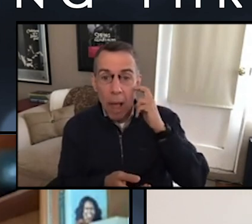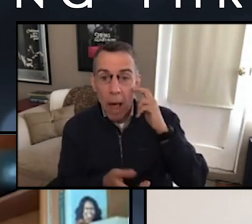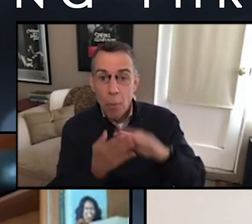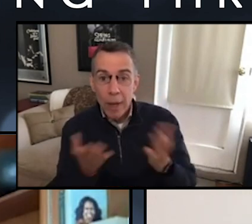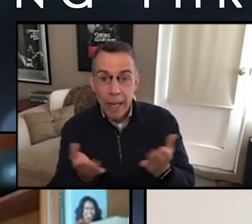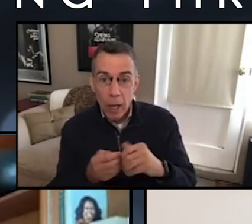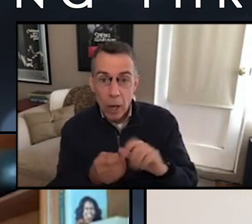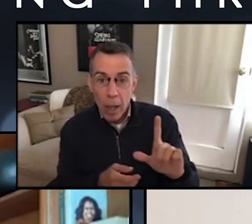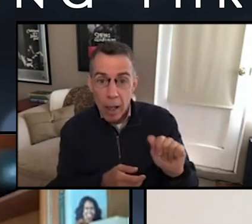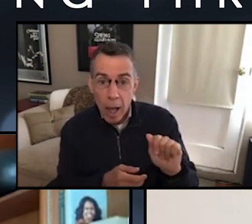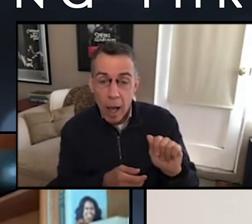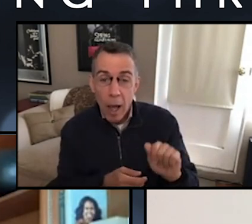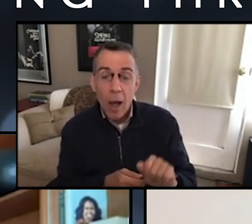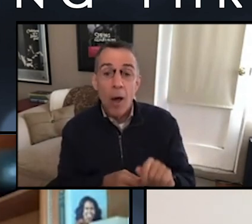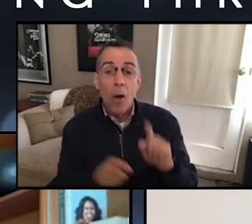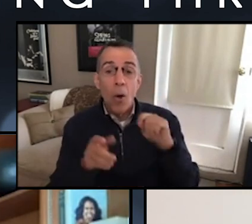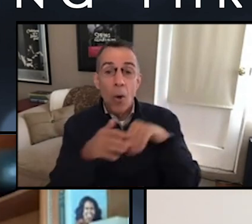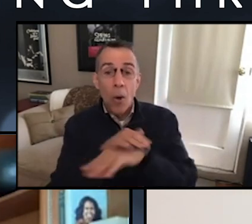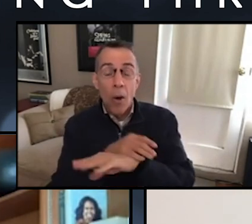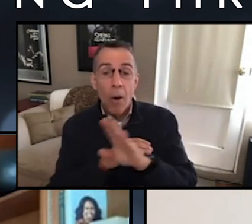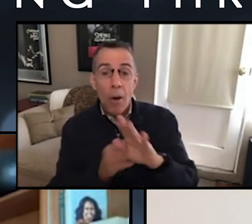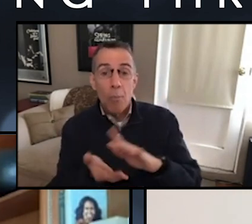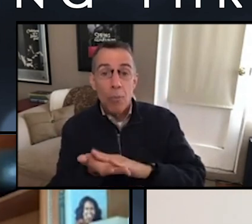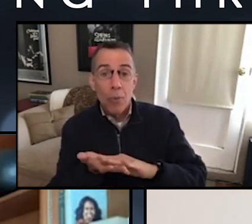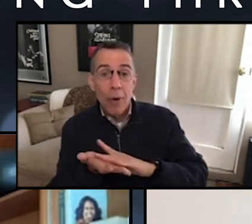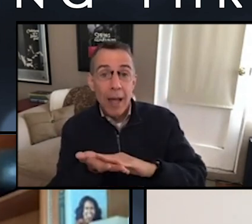Going into the Braille Institute, meeting everyone there. Sitting in on